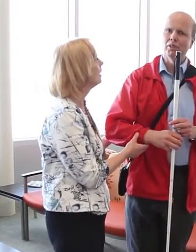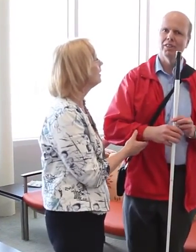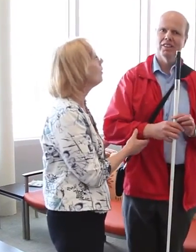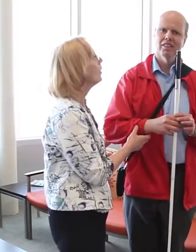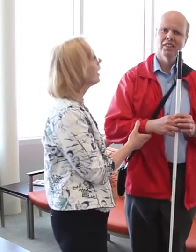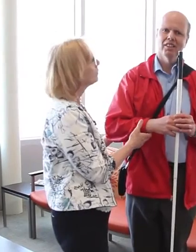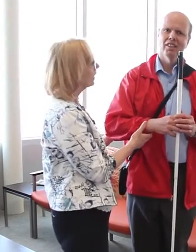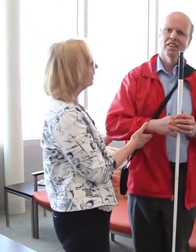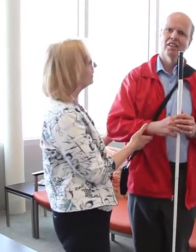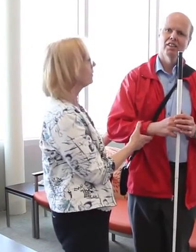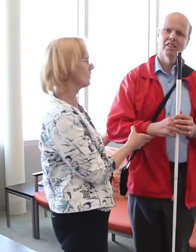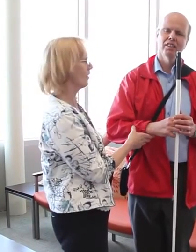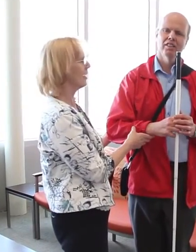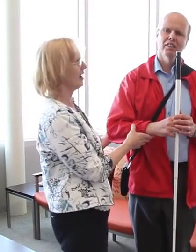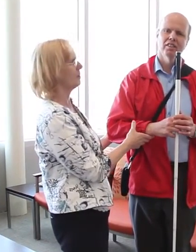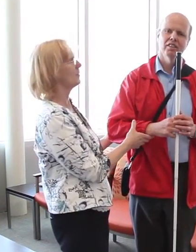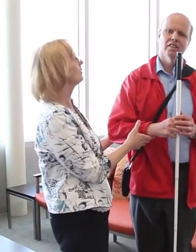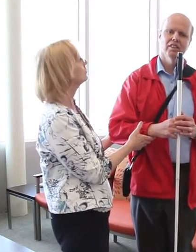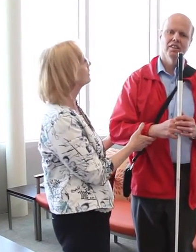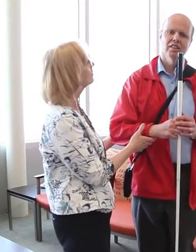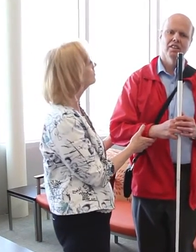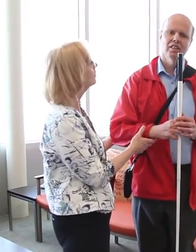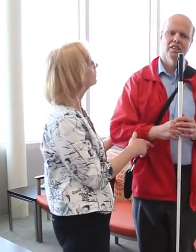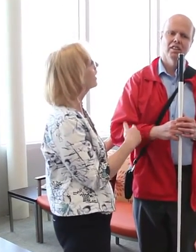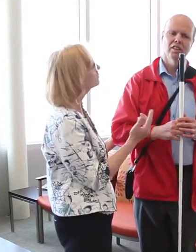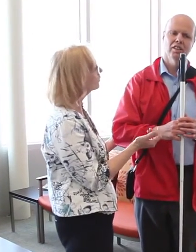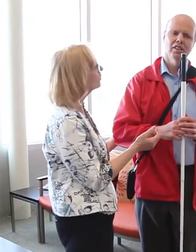Oh, I'm Ann, I'm sorry. I'm Dr. Johnson's nurse. I'll show